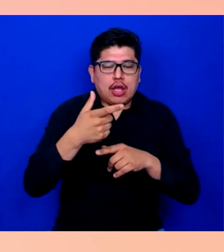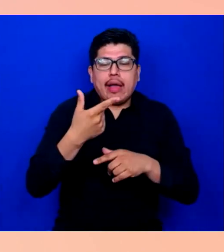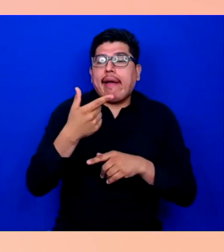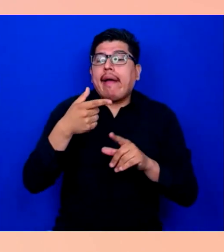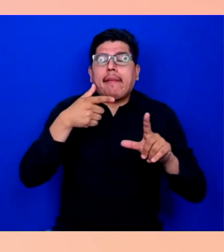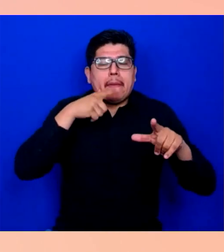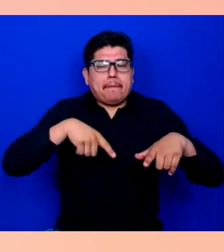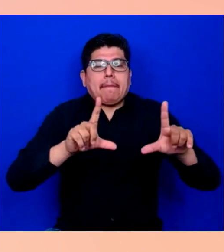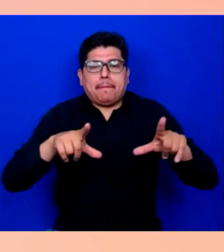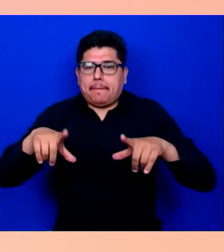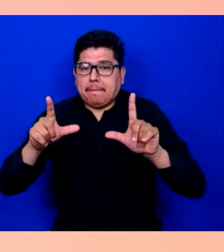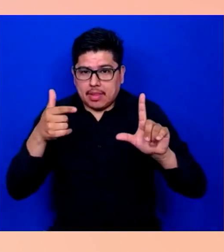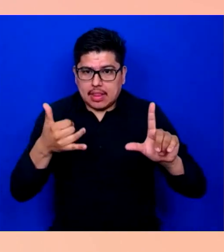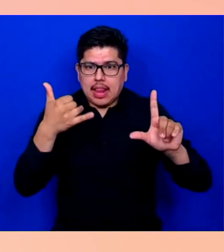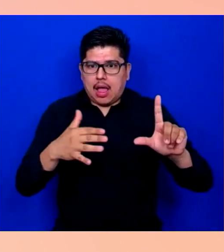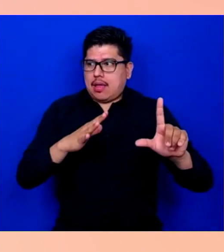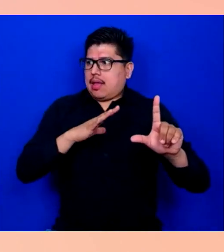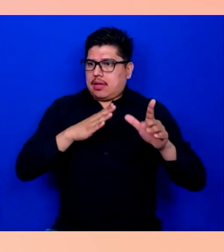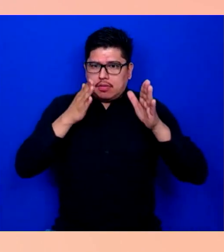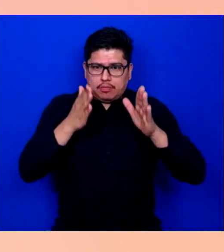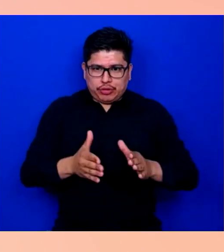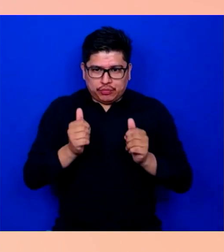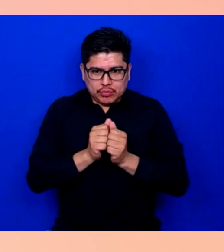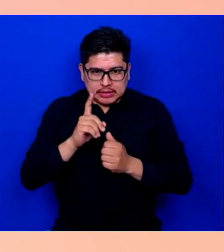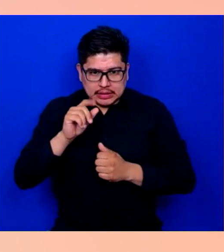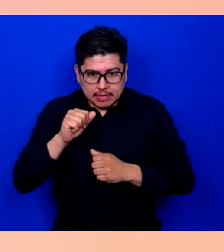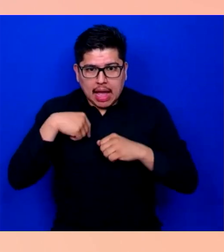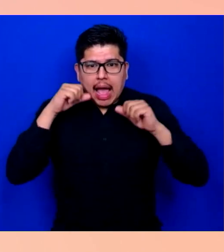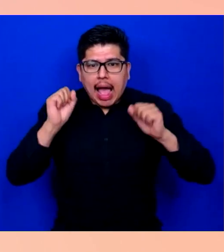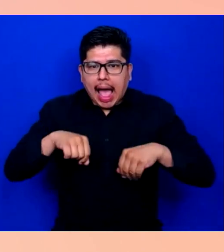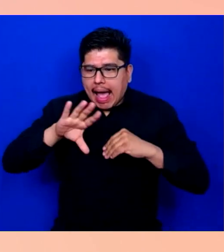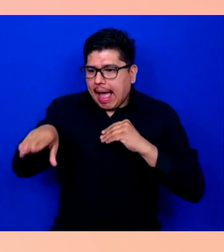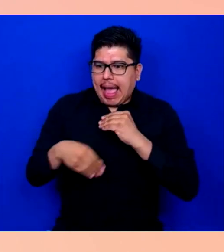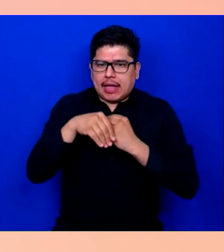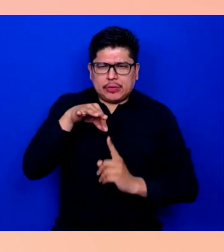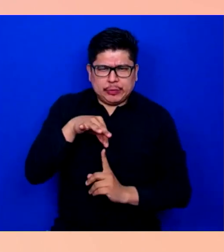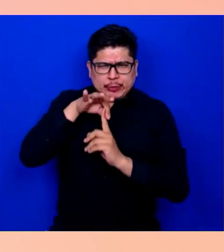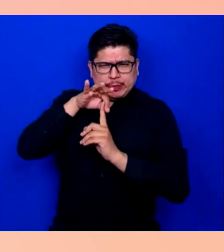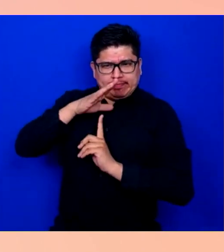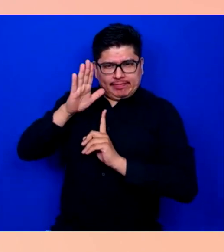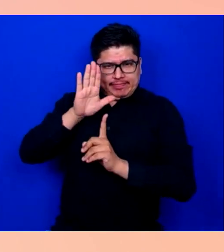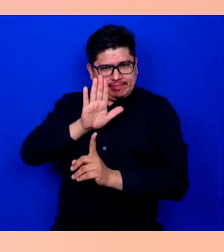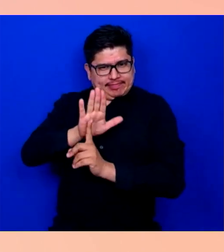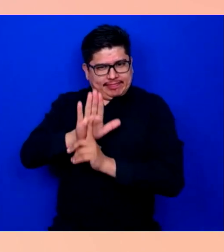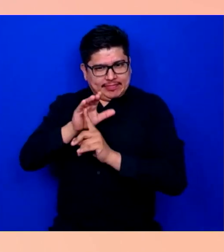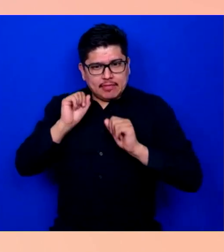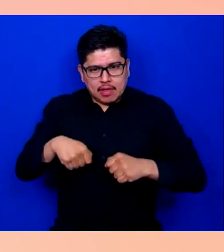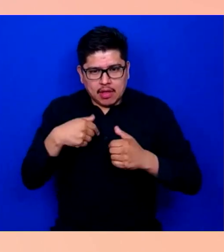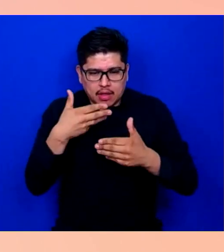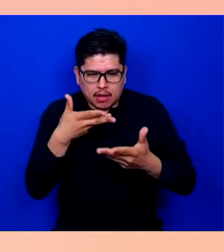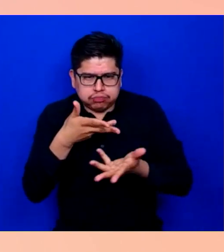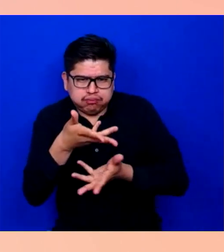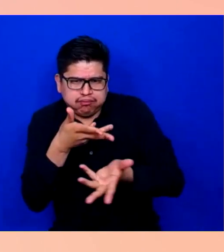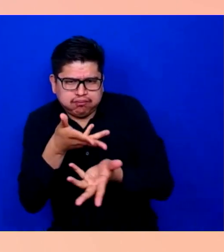their own macros unique to what they need to do and how they're able to do it. Which is super useful if how you use